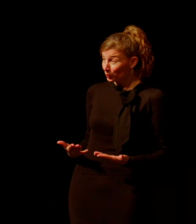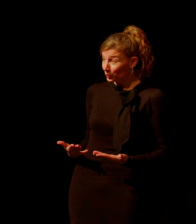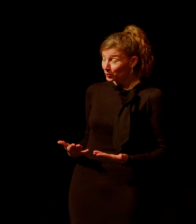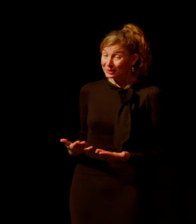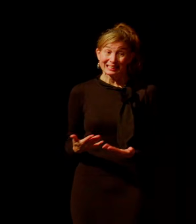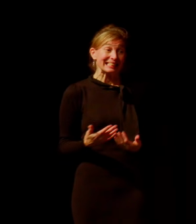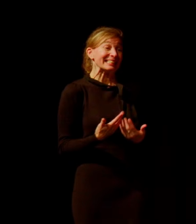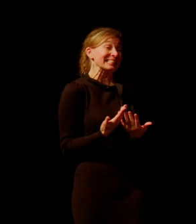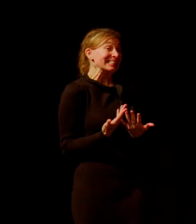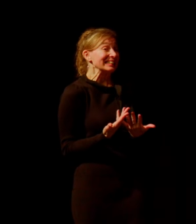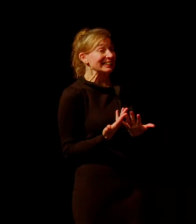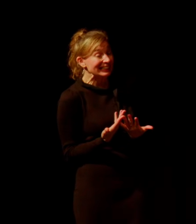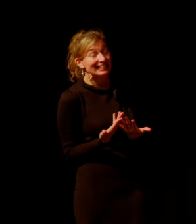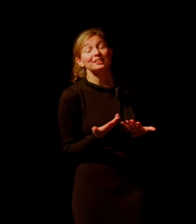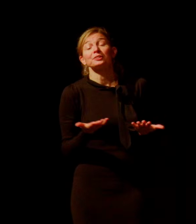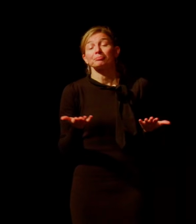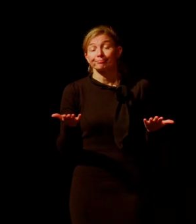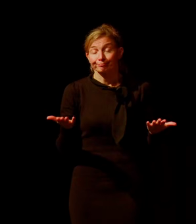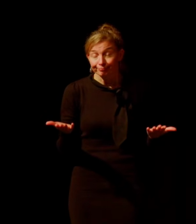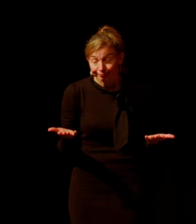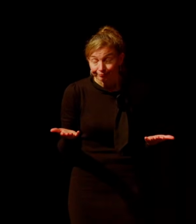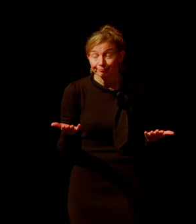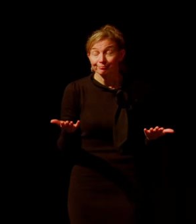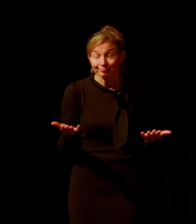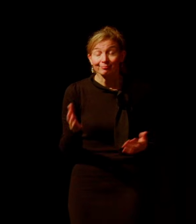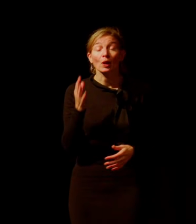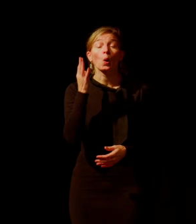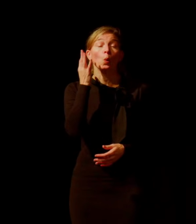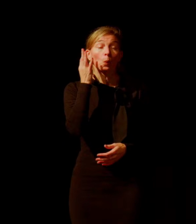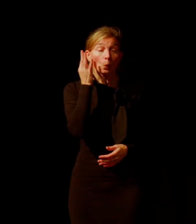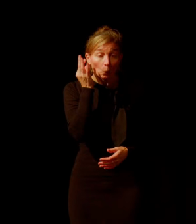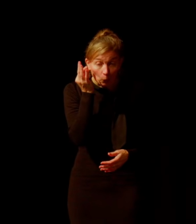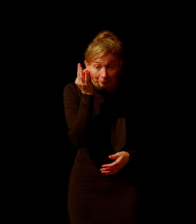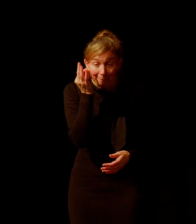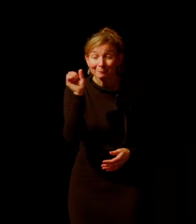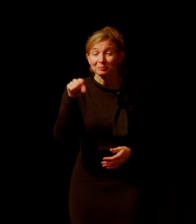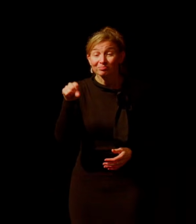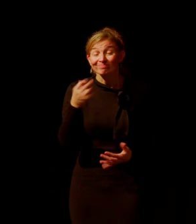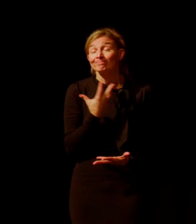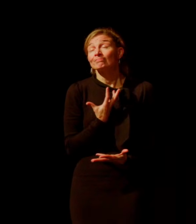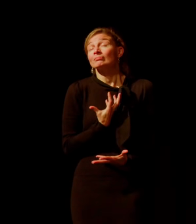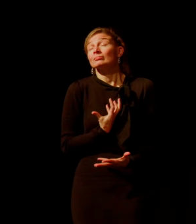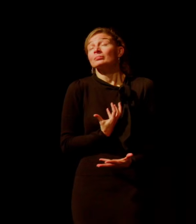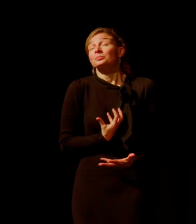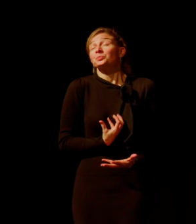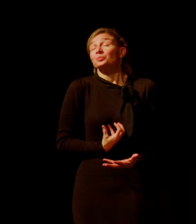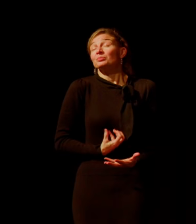Well, as it turns out, women, yes, are just so good at holding back our discomforts.